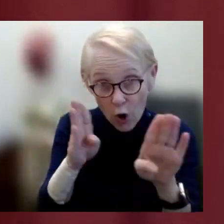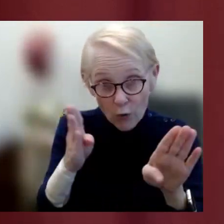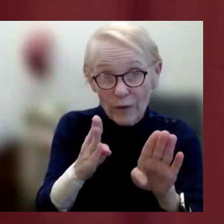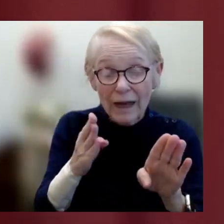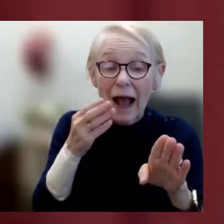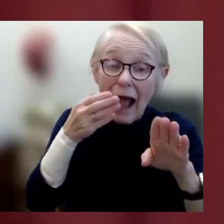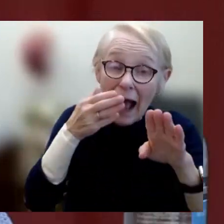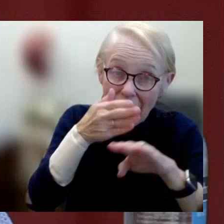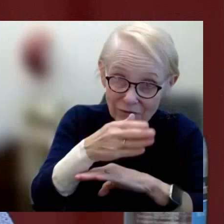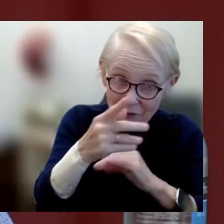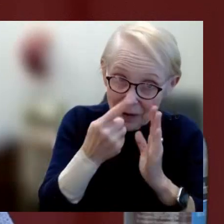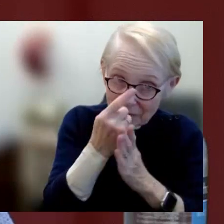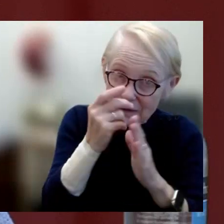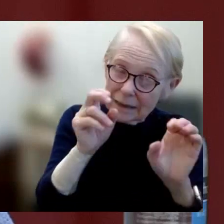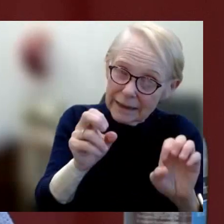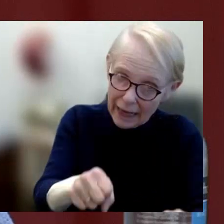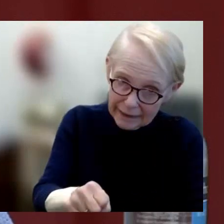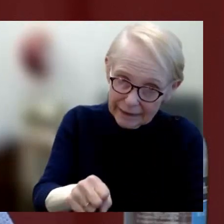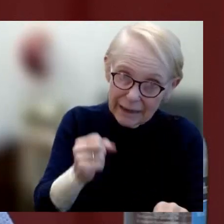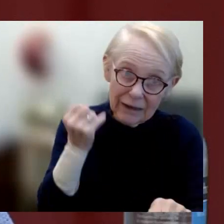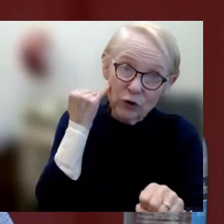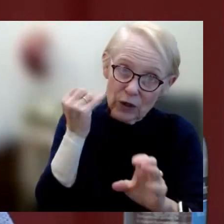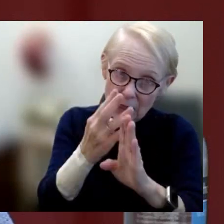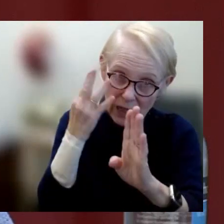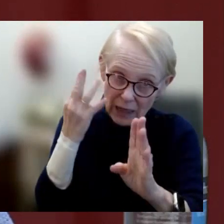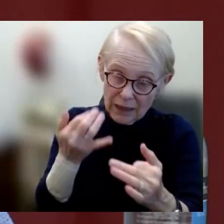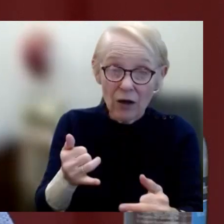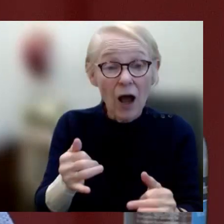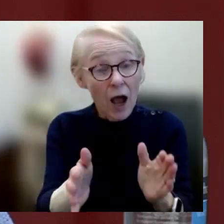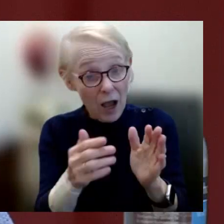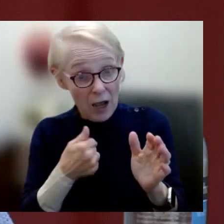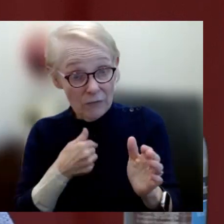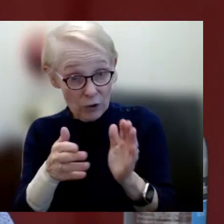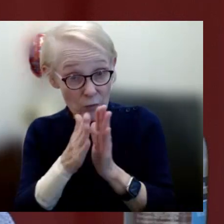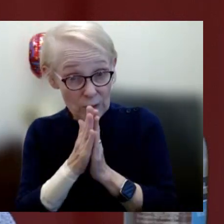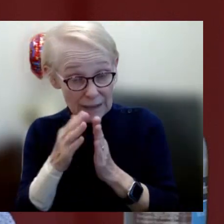and I know I've done this before I've requested a mail-in ballot and then I was like oh I'm gonna go